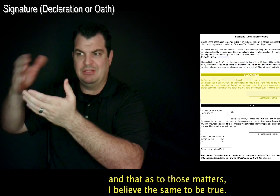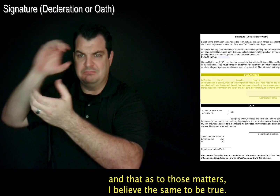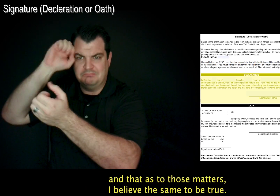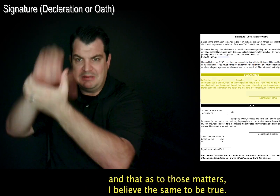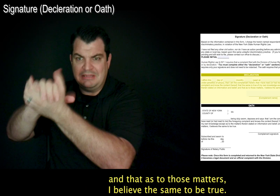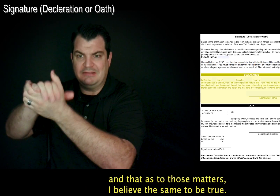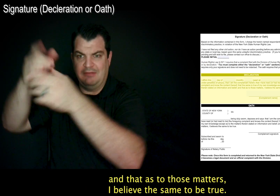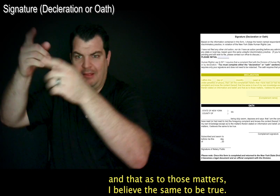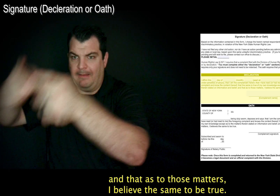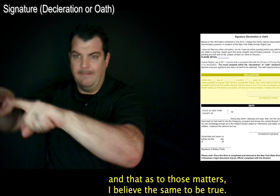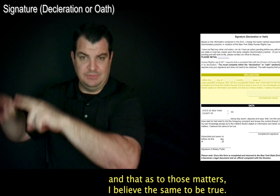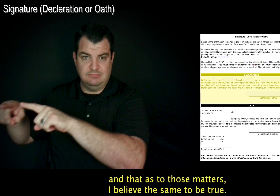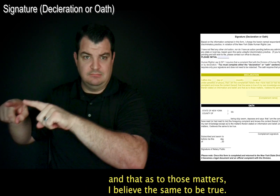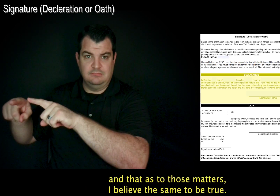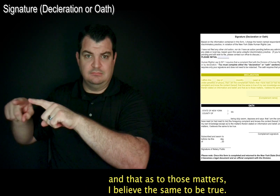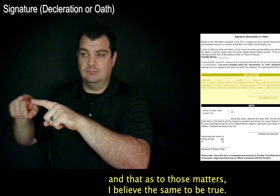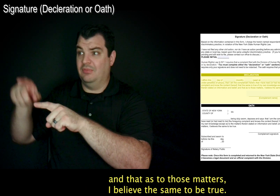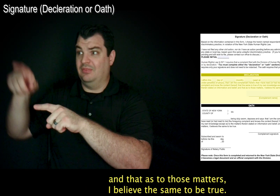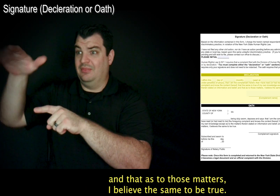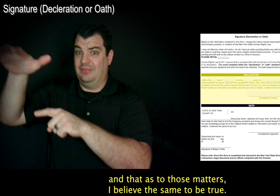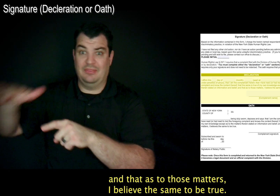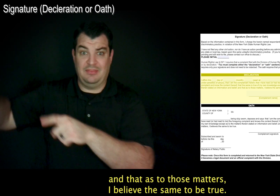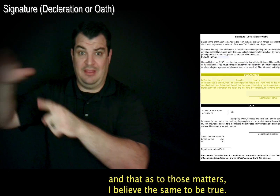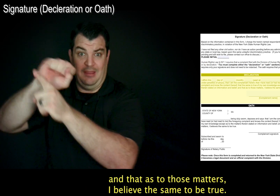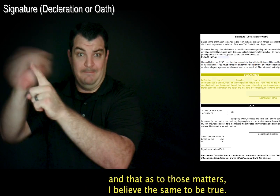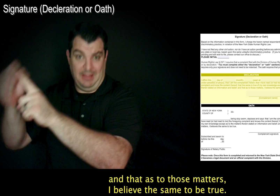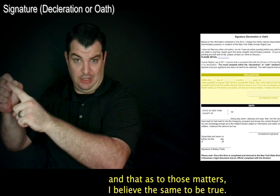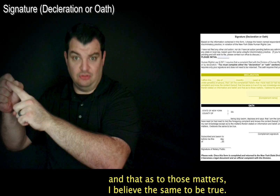and that as to those matters, I believe the same to be true.